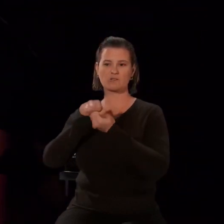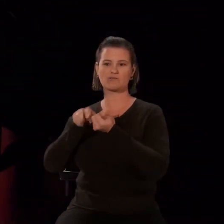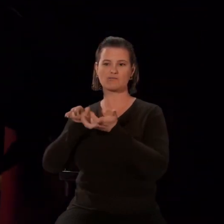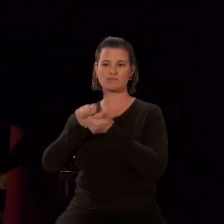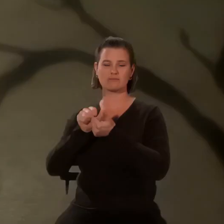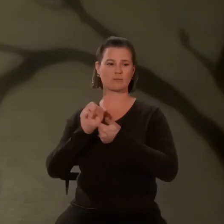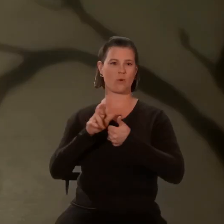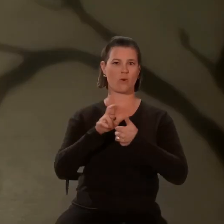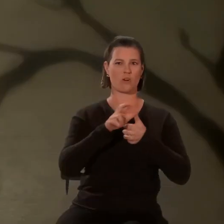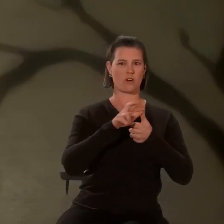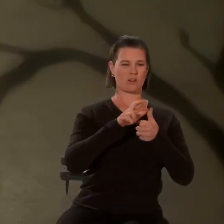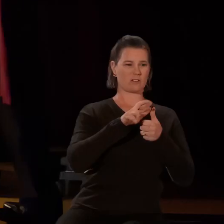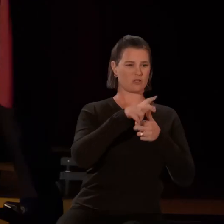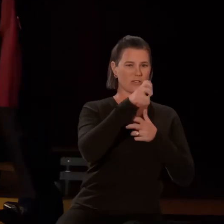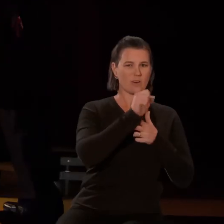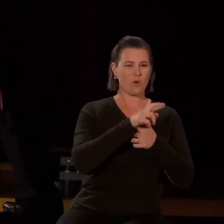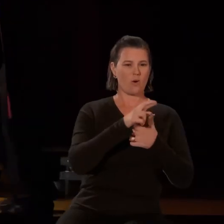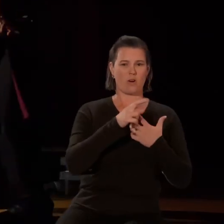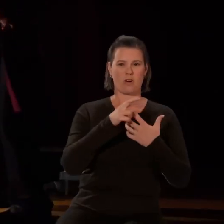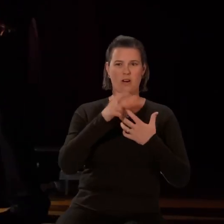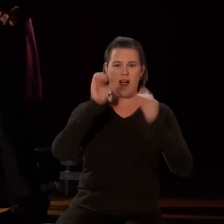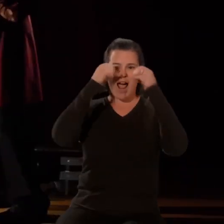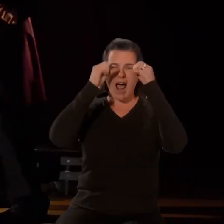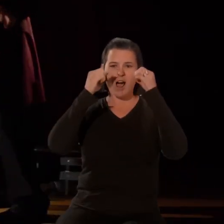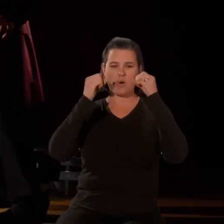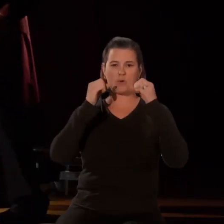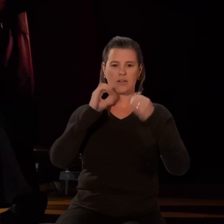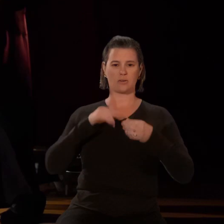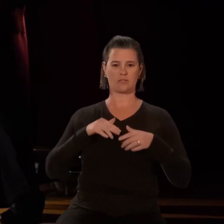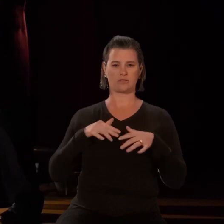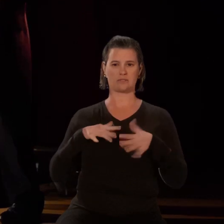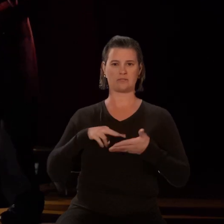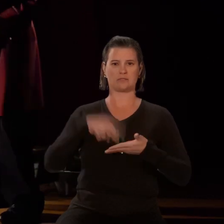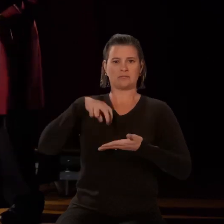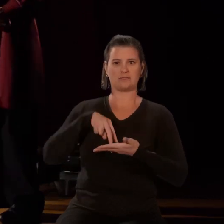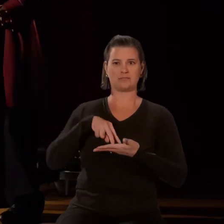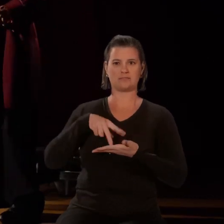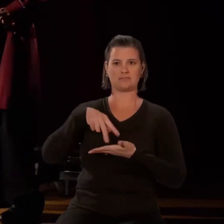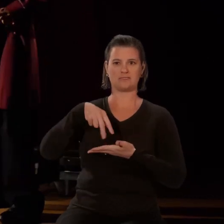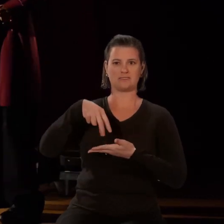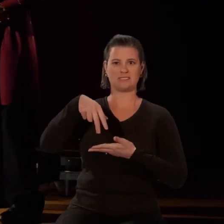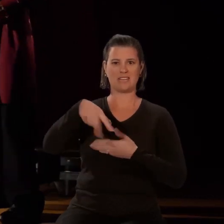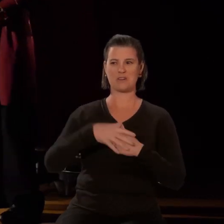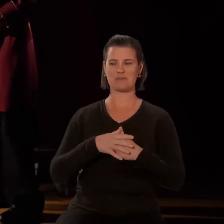or hooting owl (owl hooting) would set him into a full fright. (insects chirping) When the poor boy was spooked,